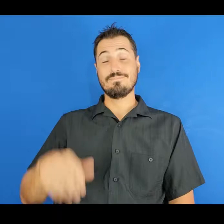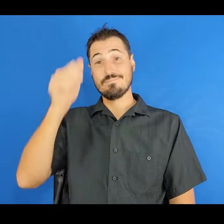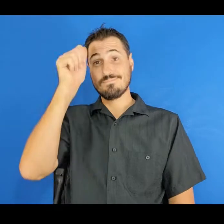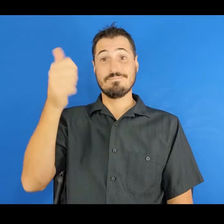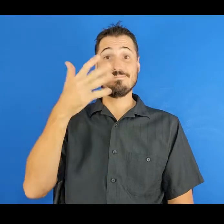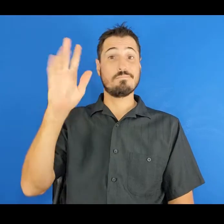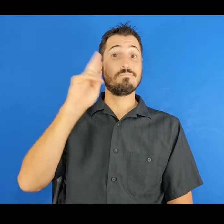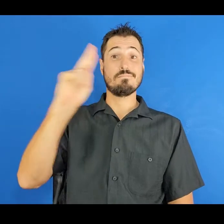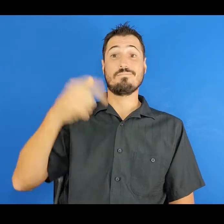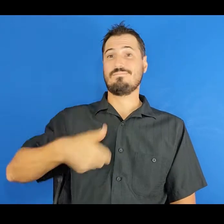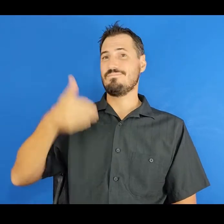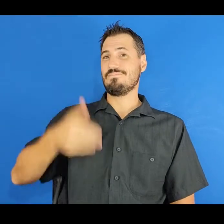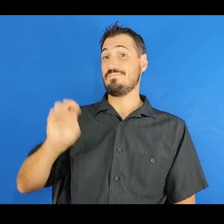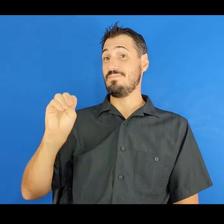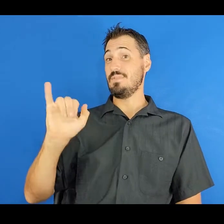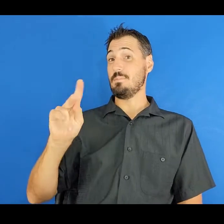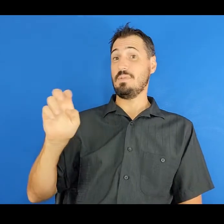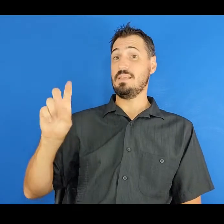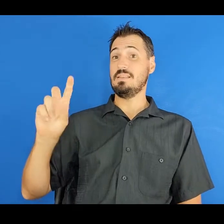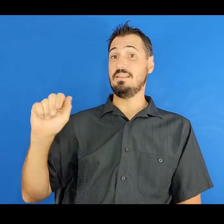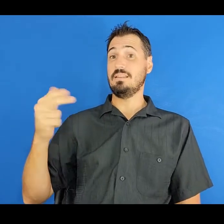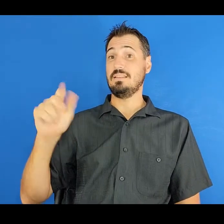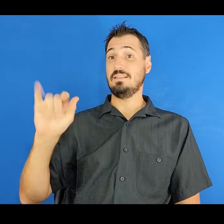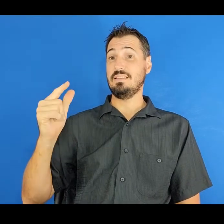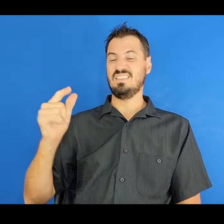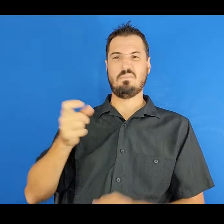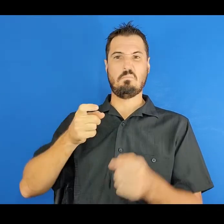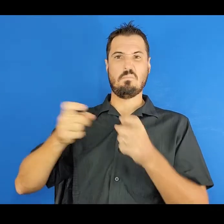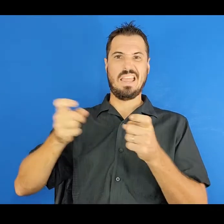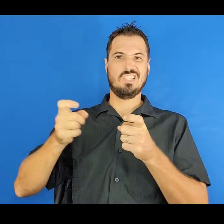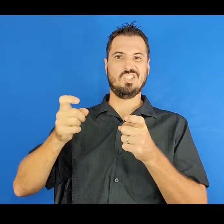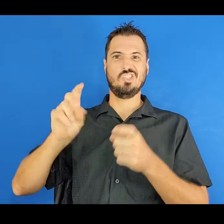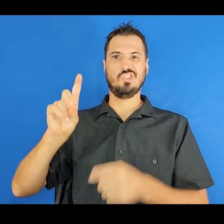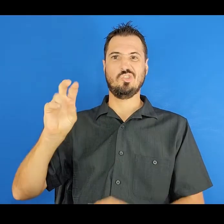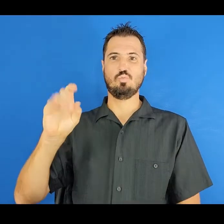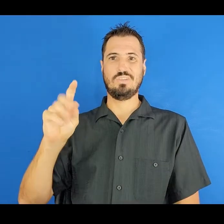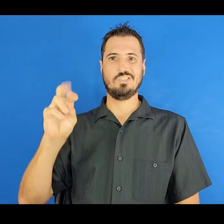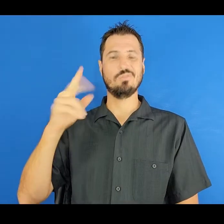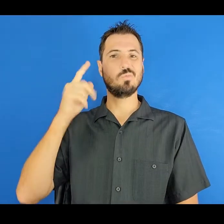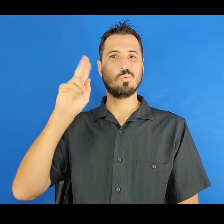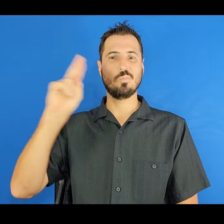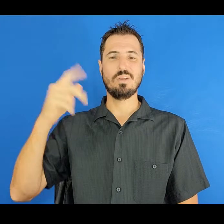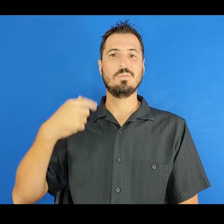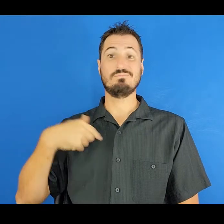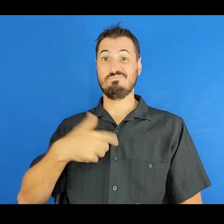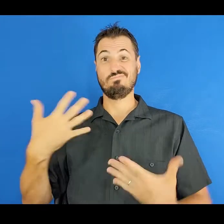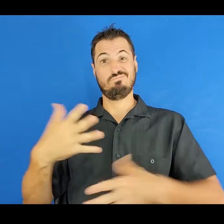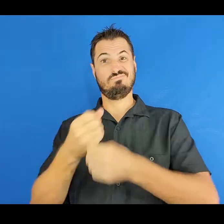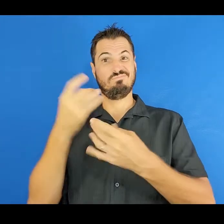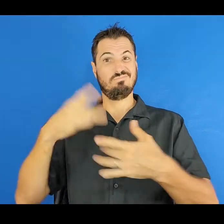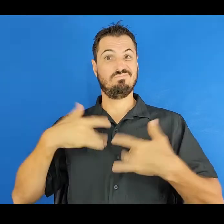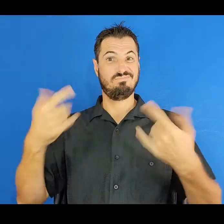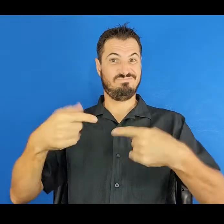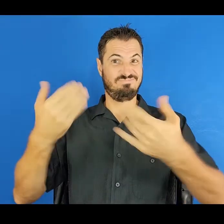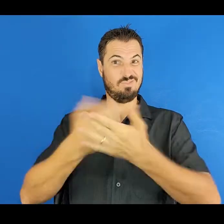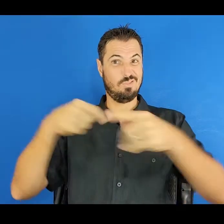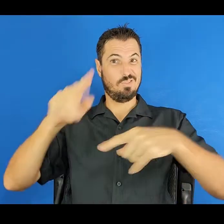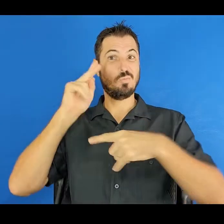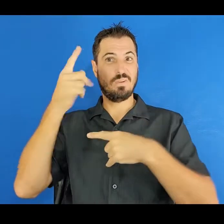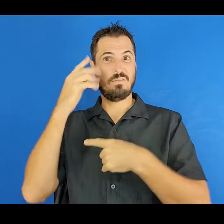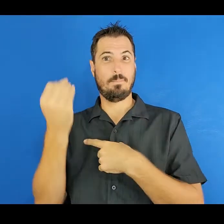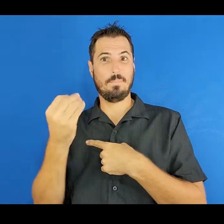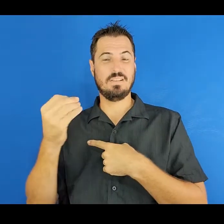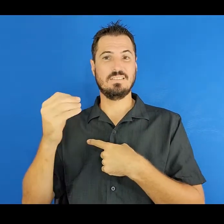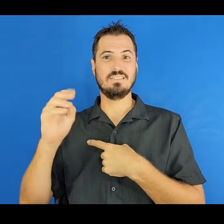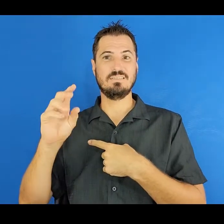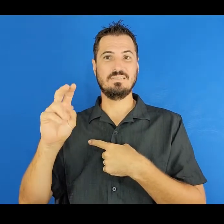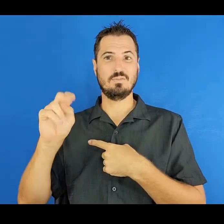Aloha Kaua‘i. I’m Mike Dahilig, Managing Director. This is your weekly County of Kaua‘i briefing for Monday, November 1st. Hope you all had a safe and fun Halloween weekend